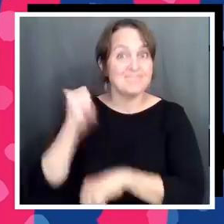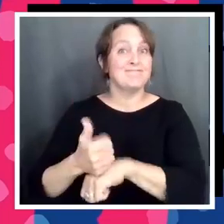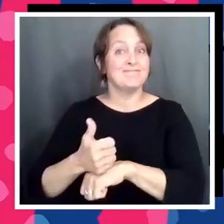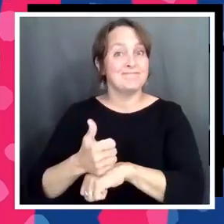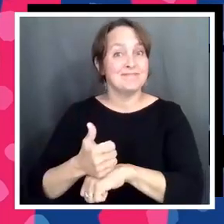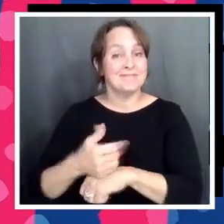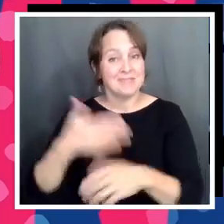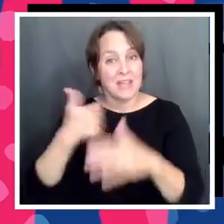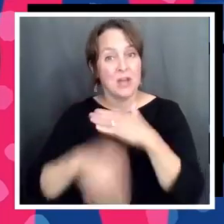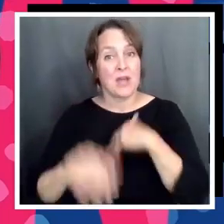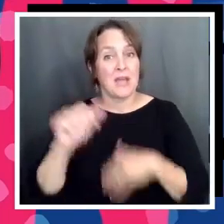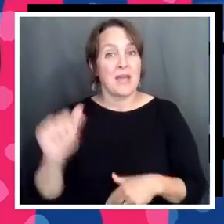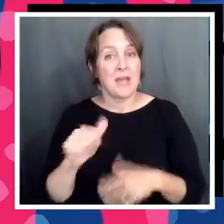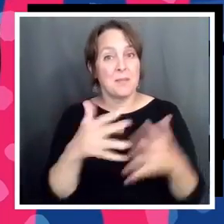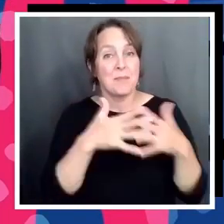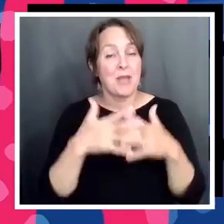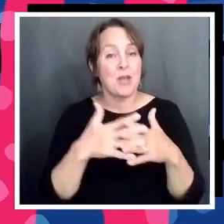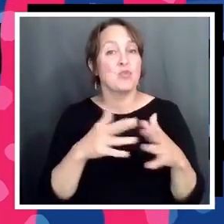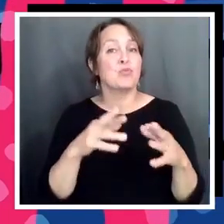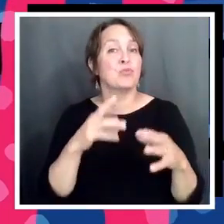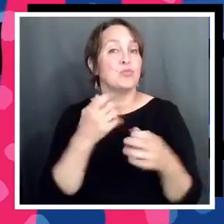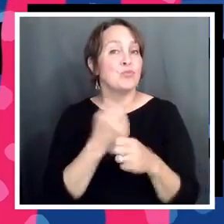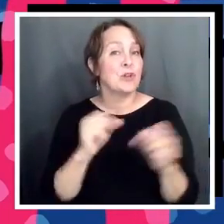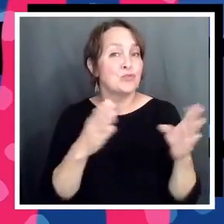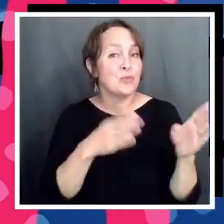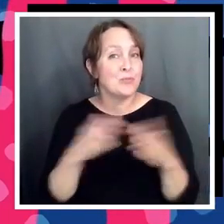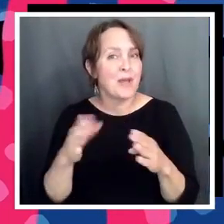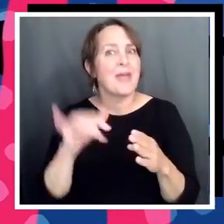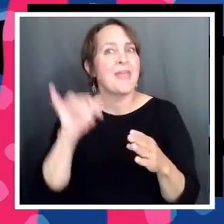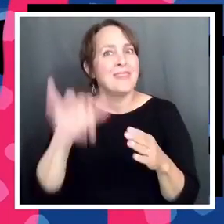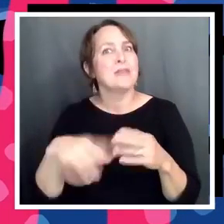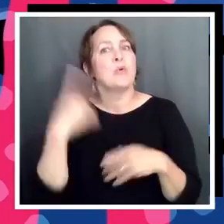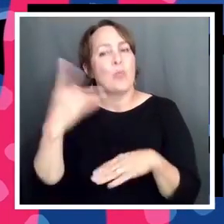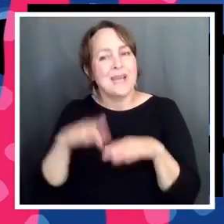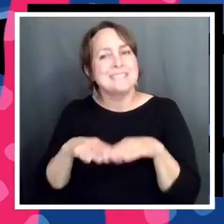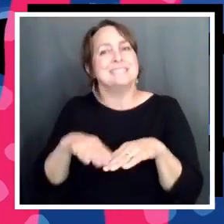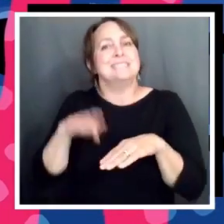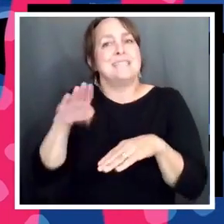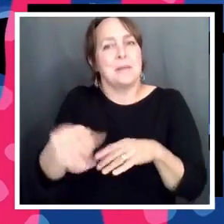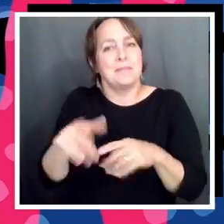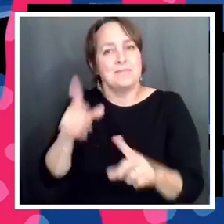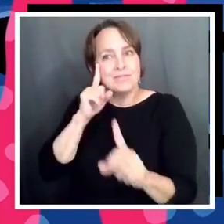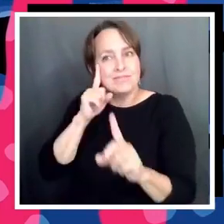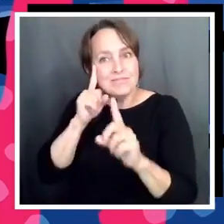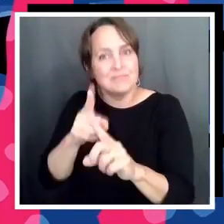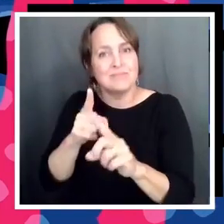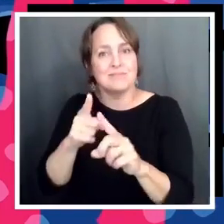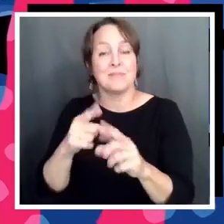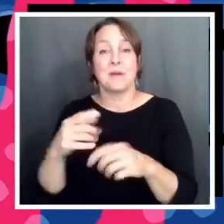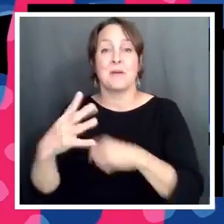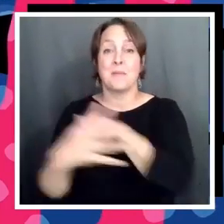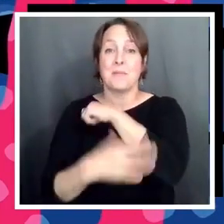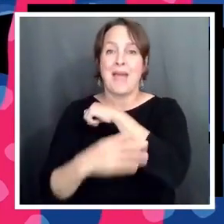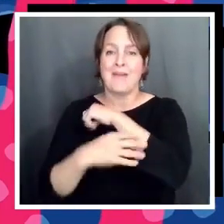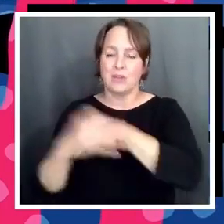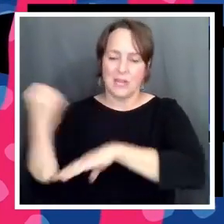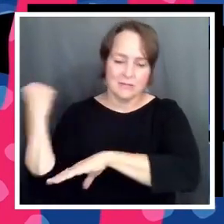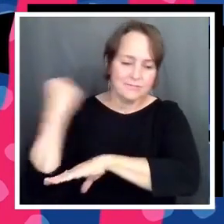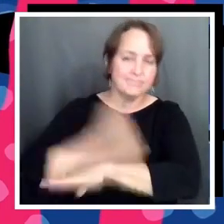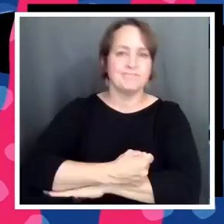RACISM AND WHITE SUPREMACY.